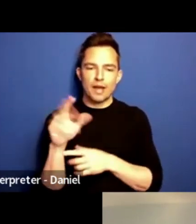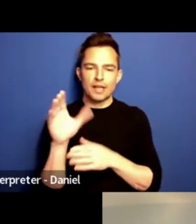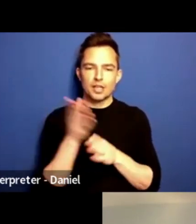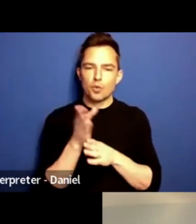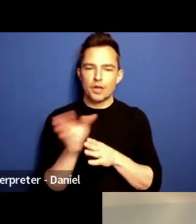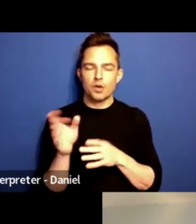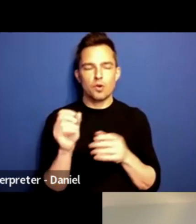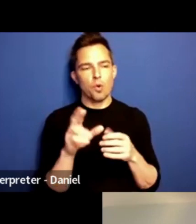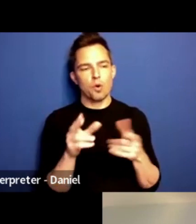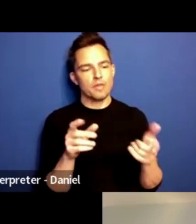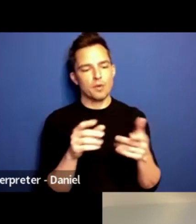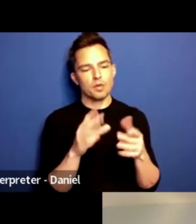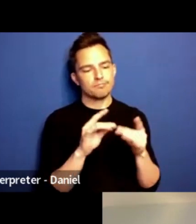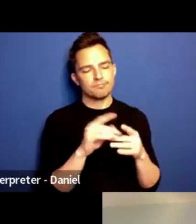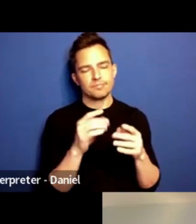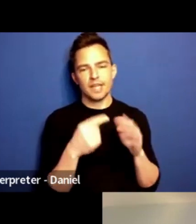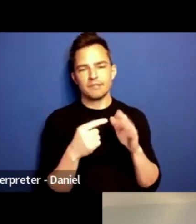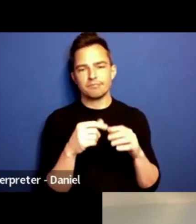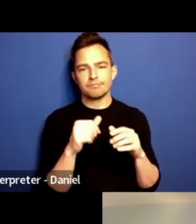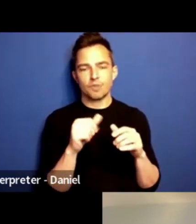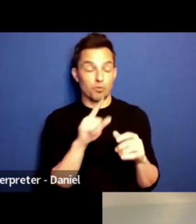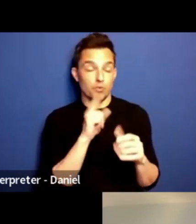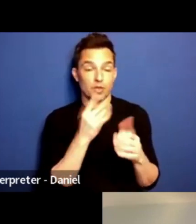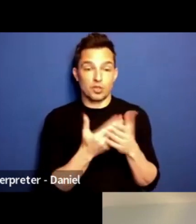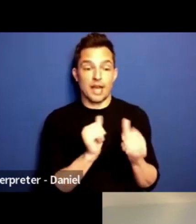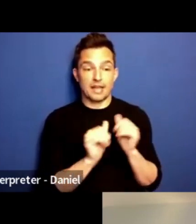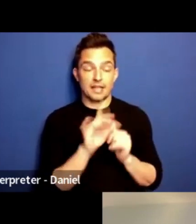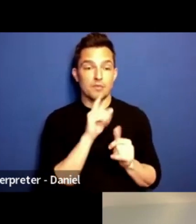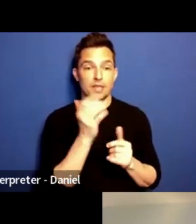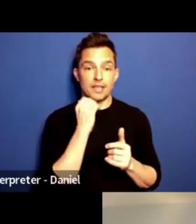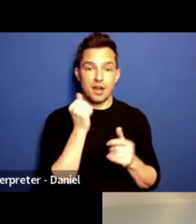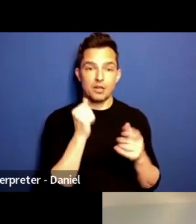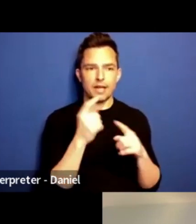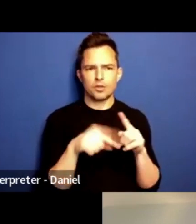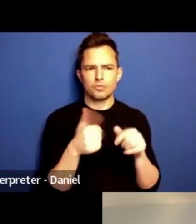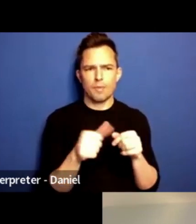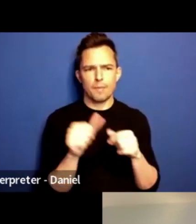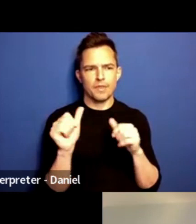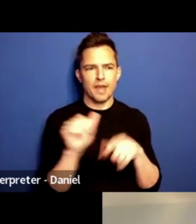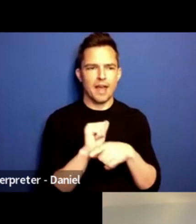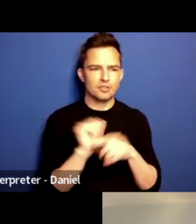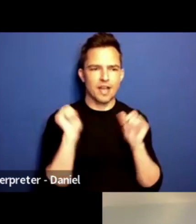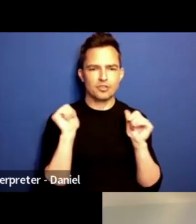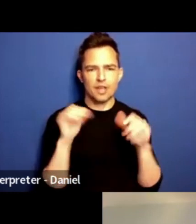so much further. And that's what I remember. I don't remember the exercises that I was doing. I don't remember the strategies